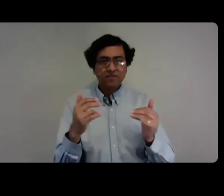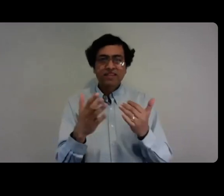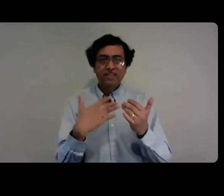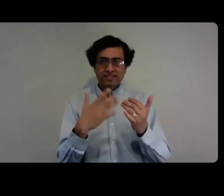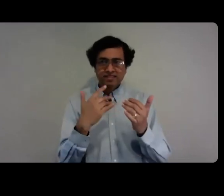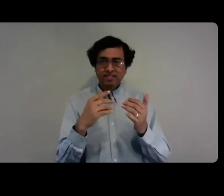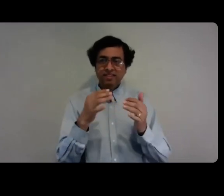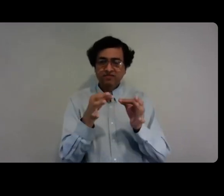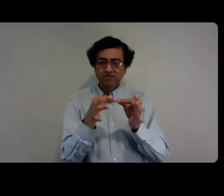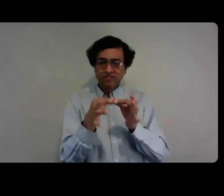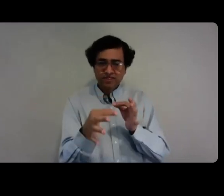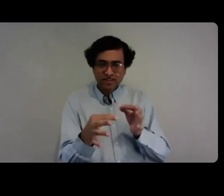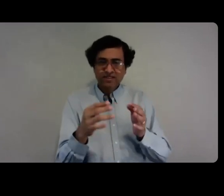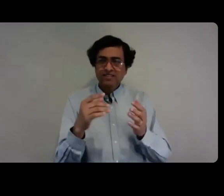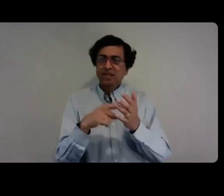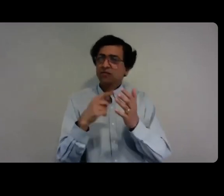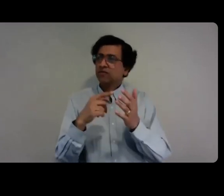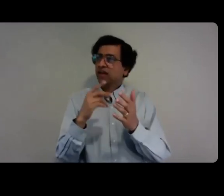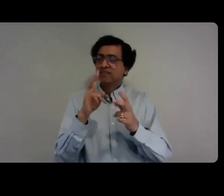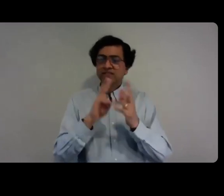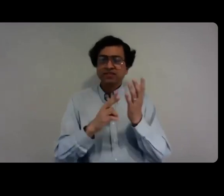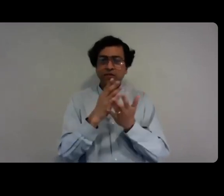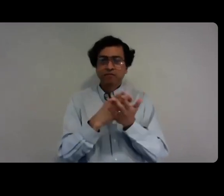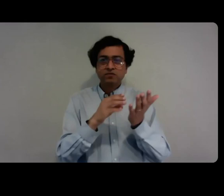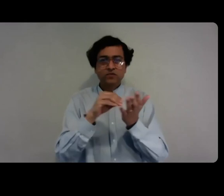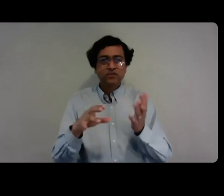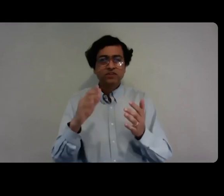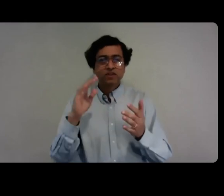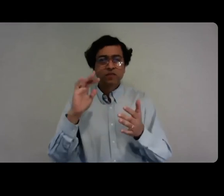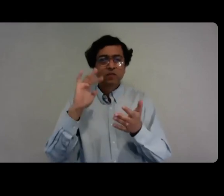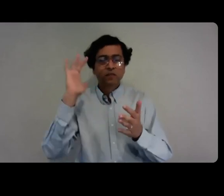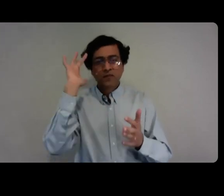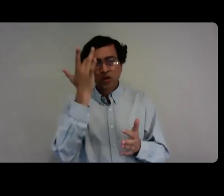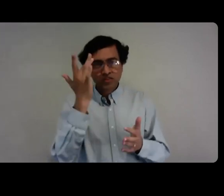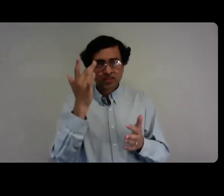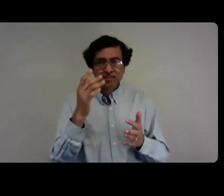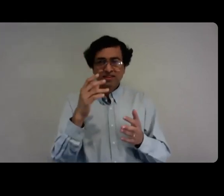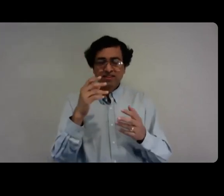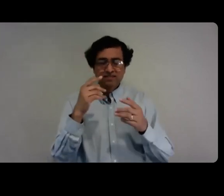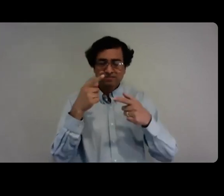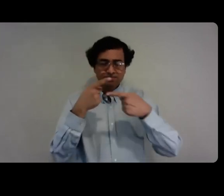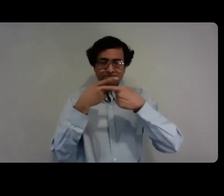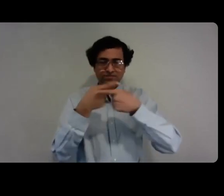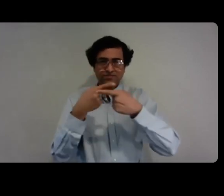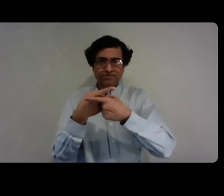If it was really simultaneous it might be different, but because it is always ever so slightly delayed